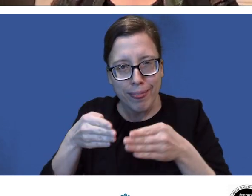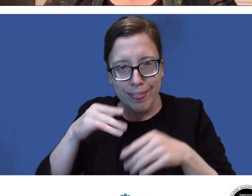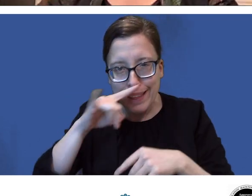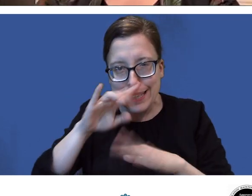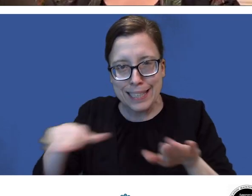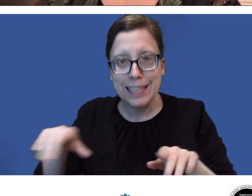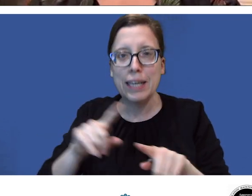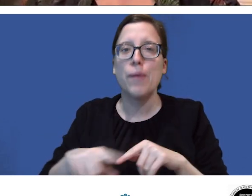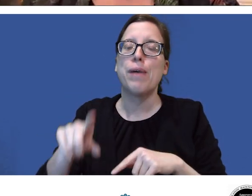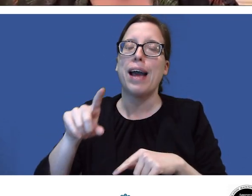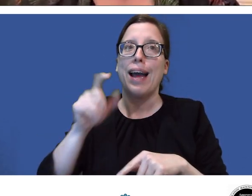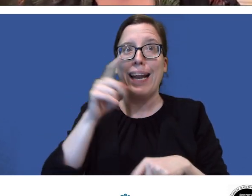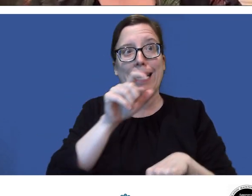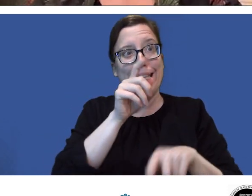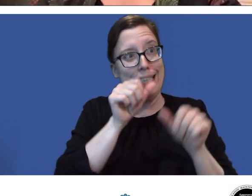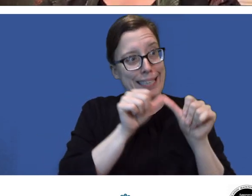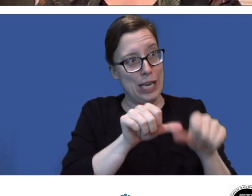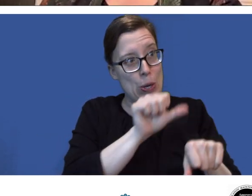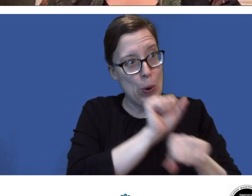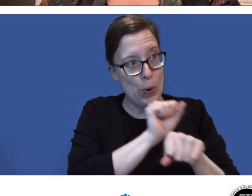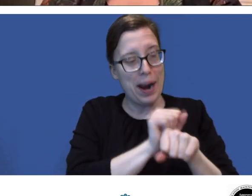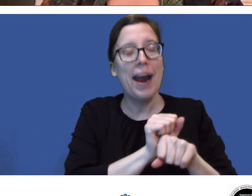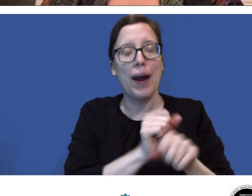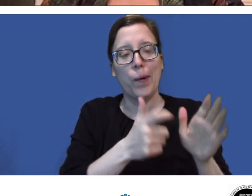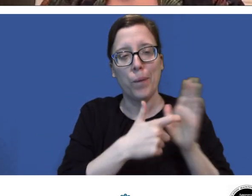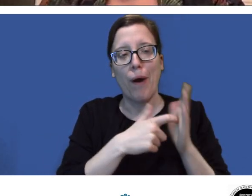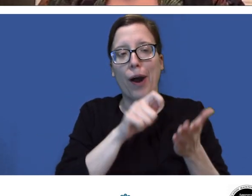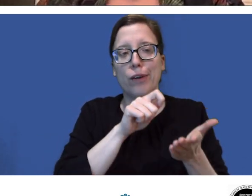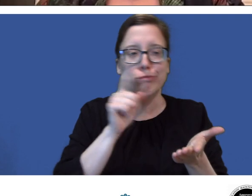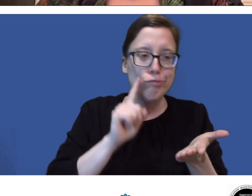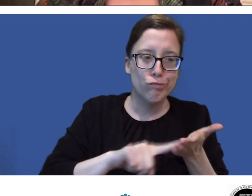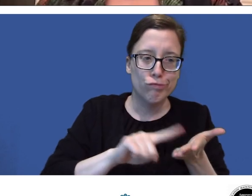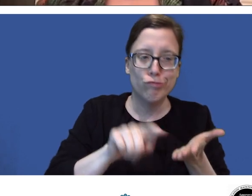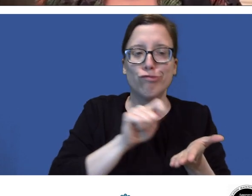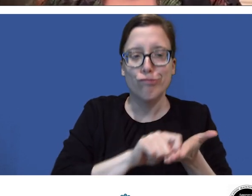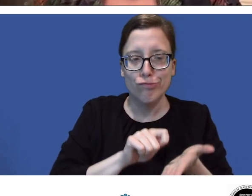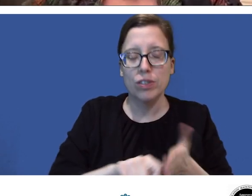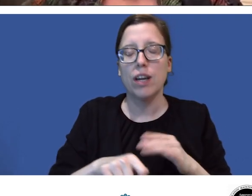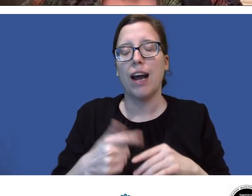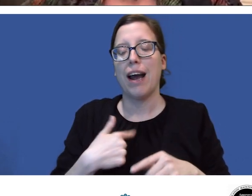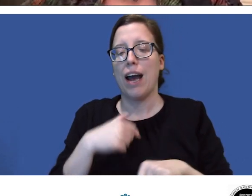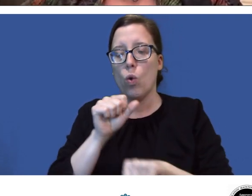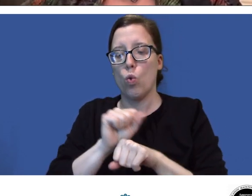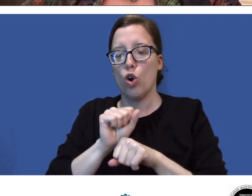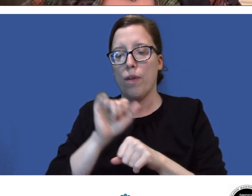But the things you have to do to keep your job, I always worked in the field of communication.